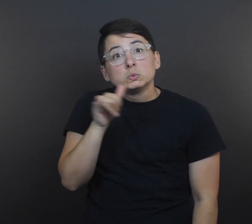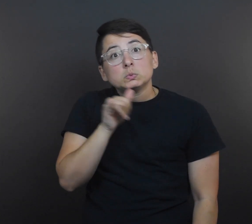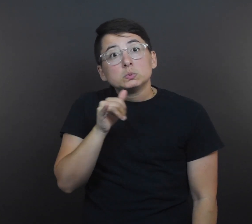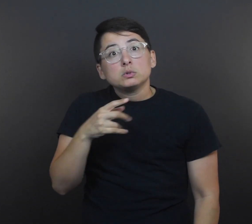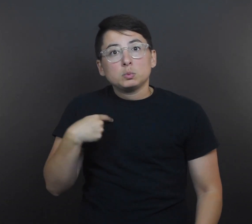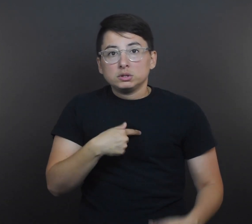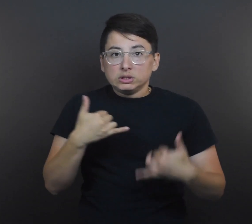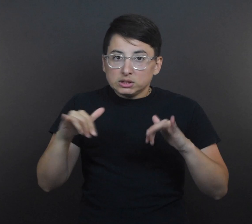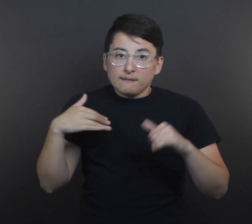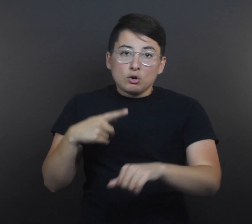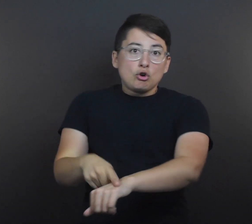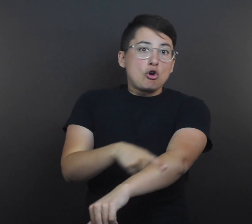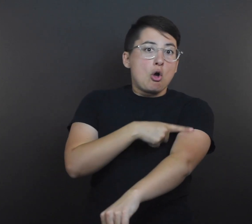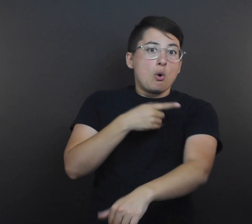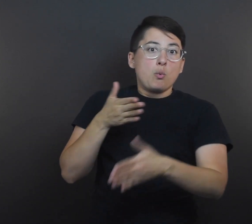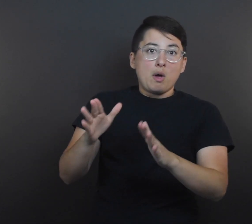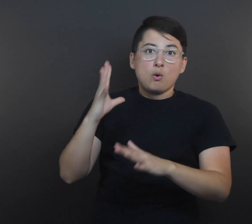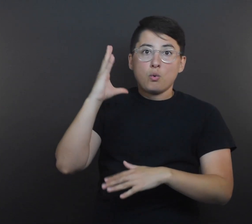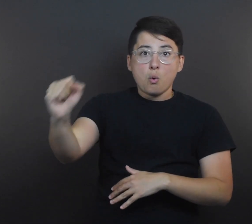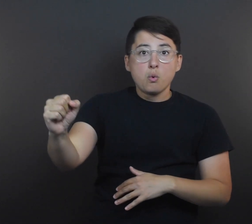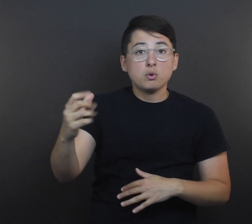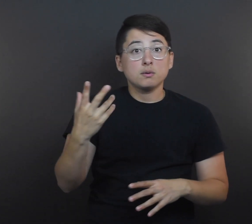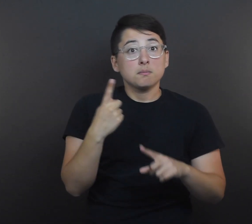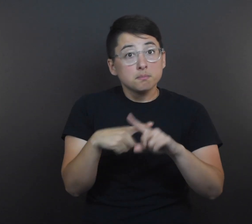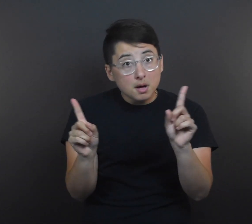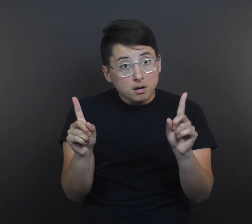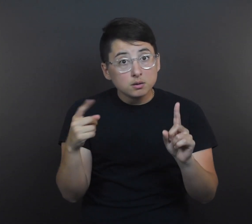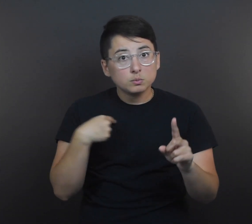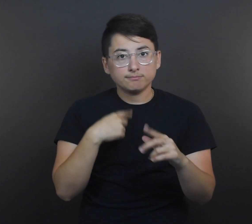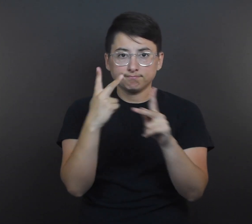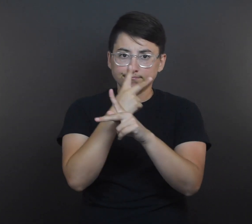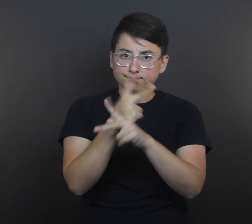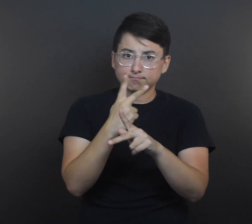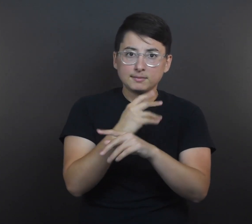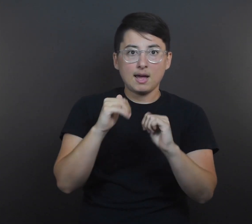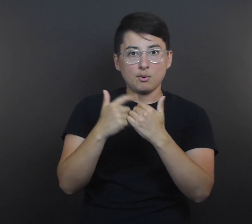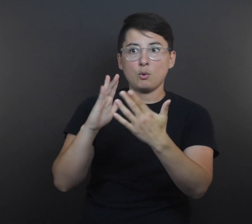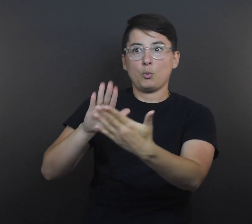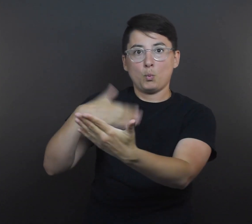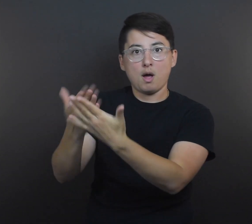“We have a long way to go, and we have to find what is going to get us to the finish line.”